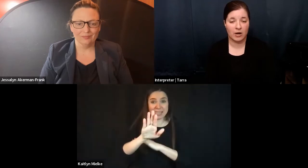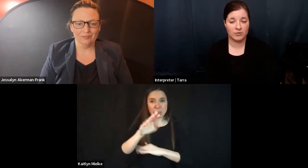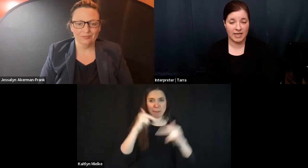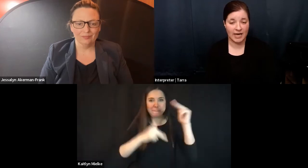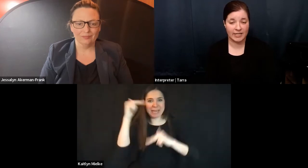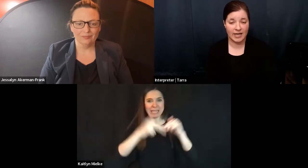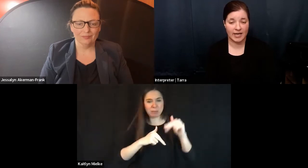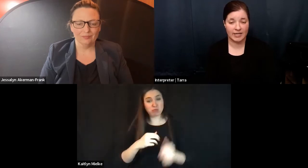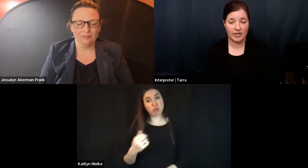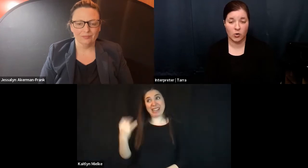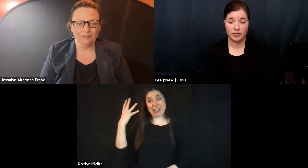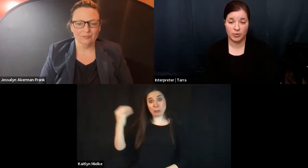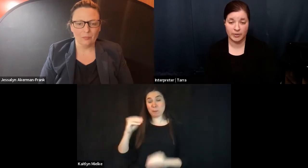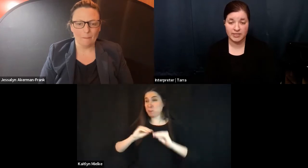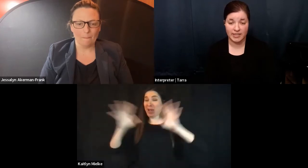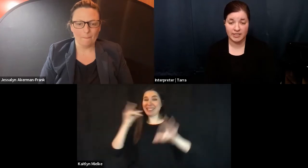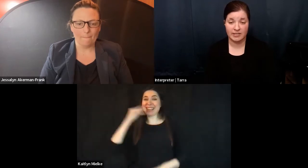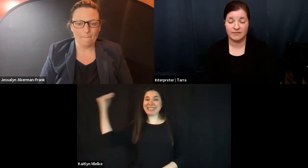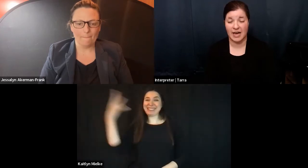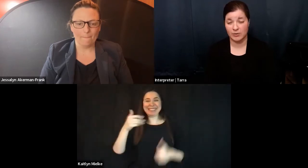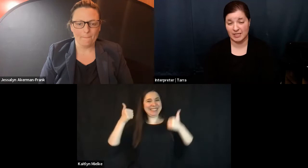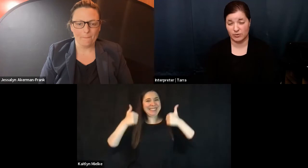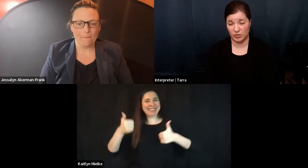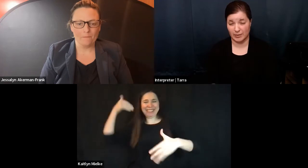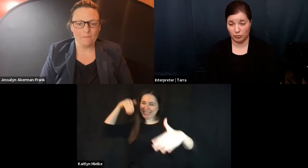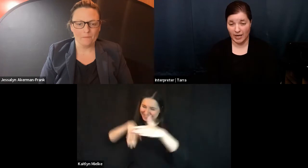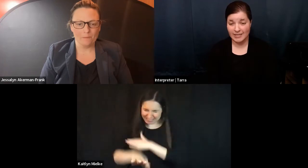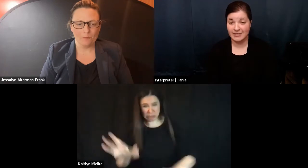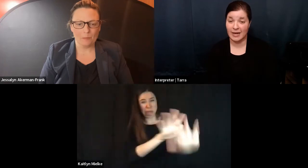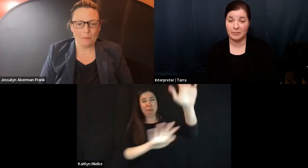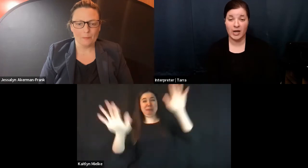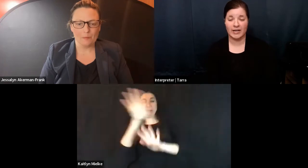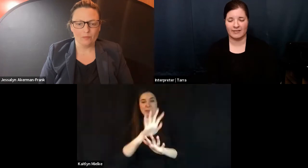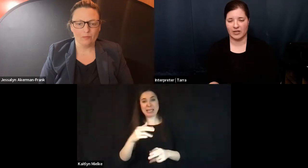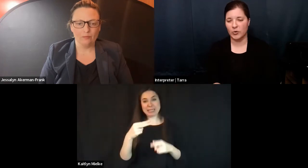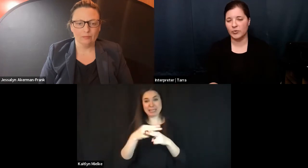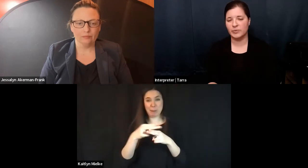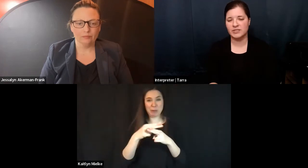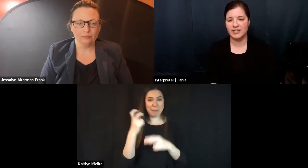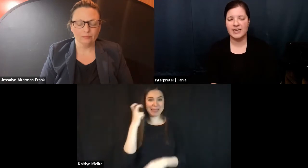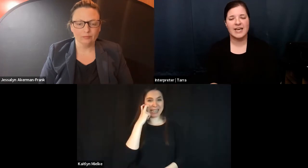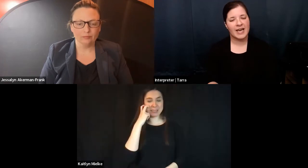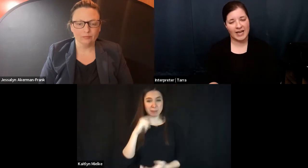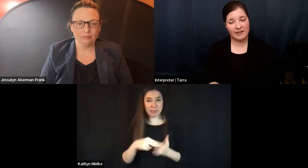And I want people to give me some warning because I feel like that's -- they just come out of nowhere.